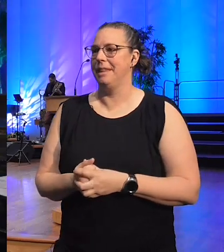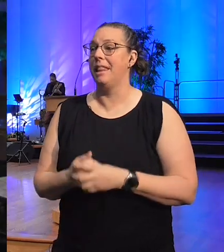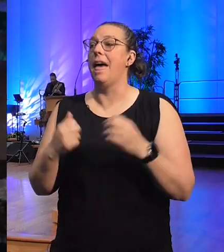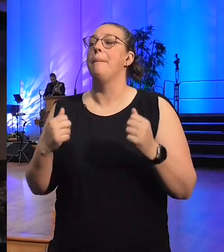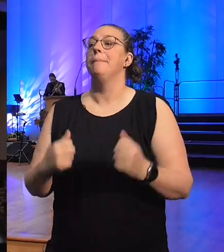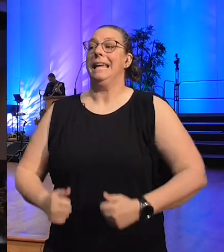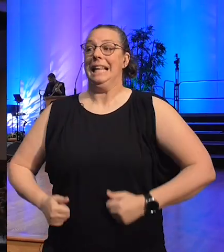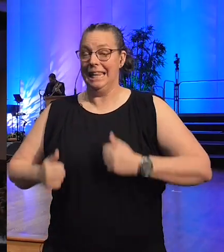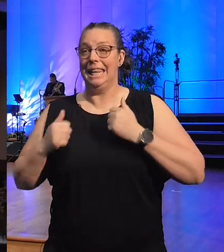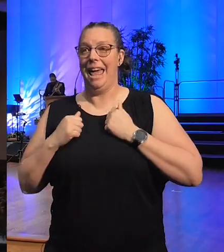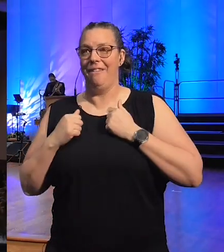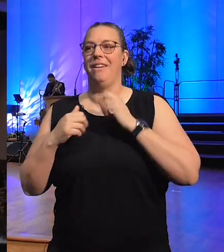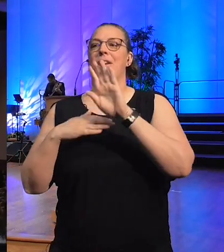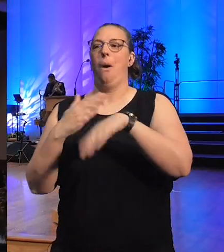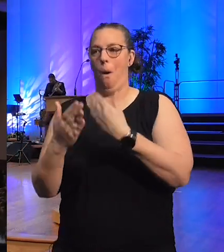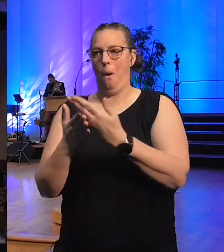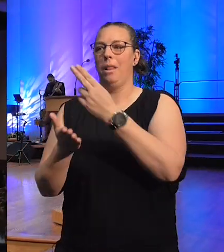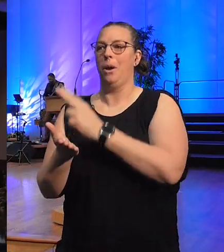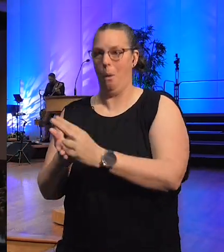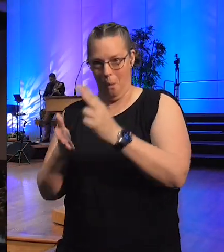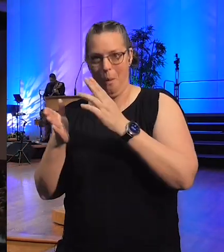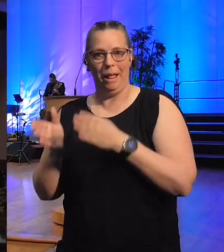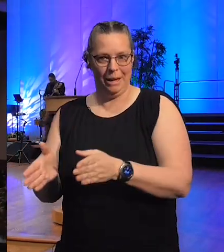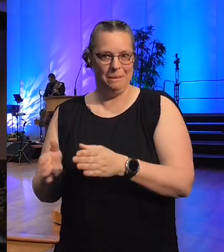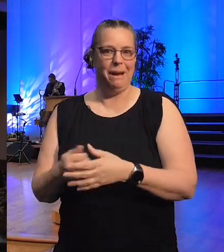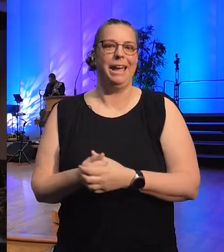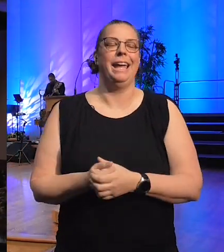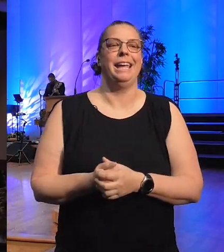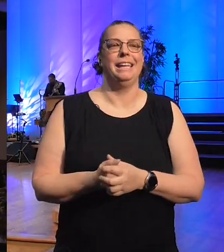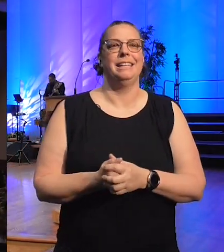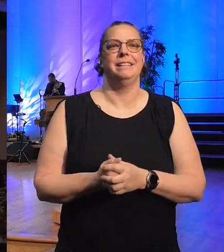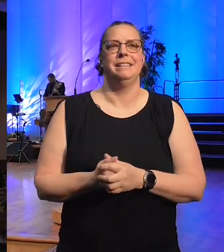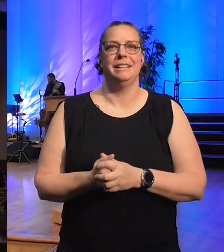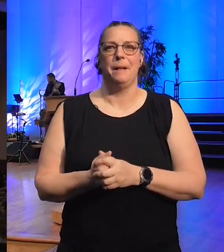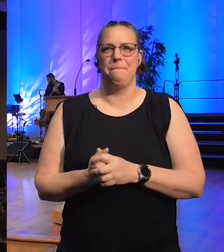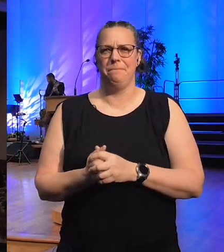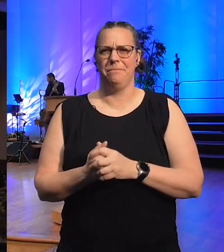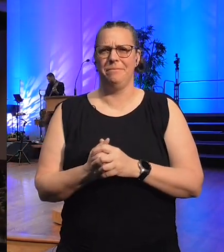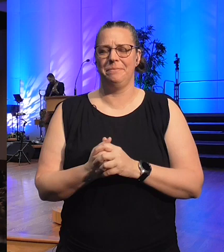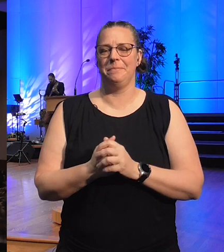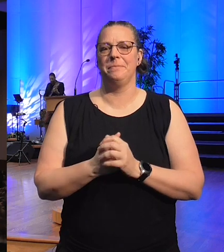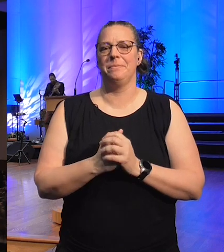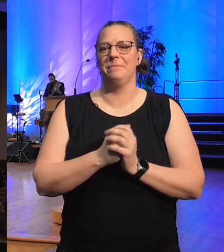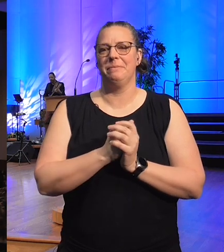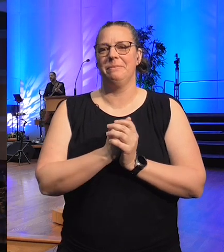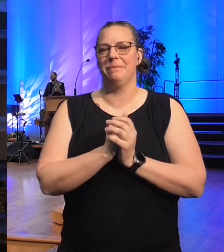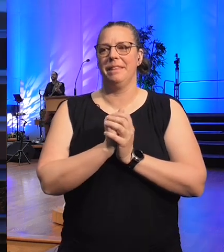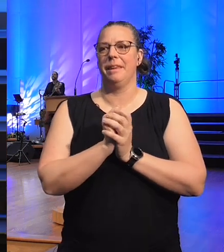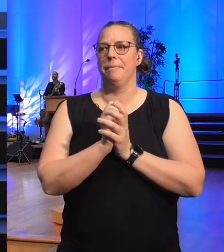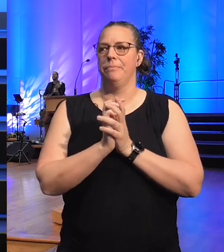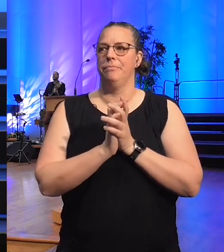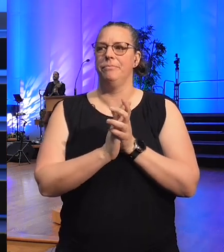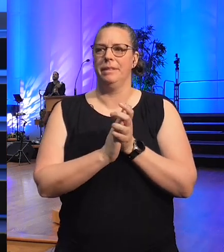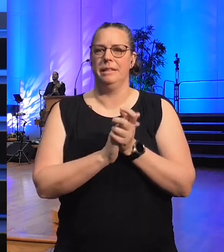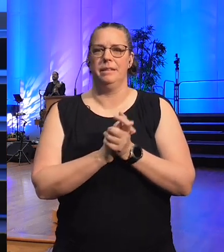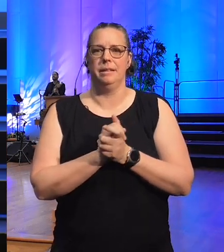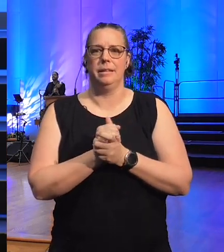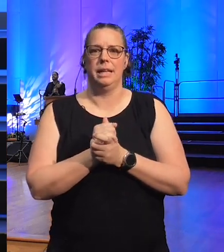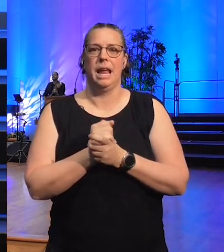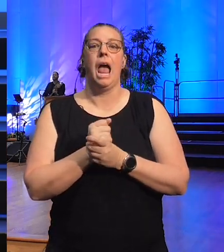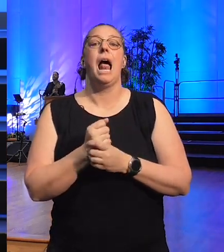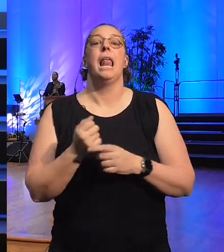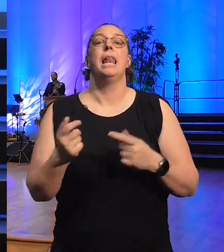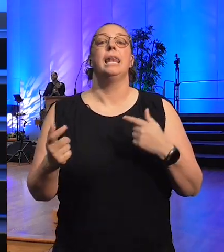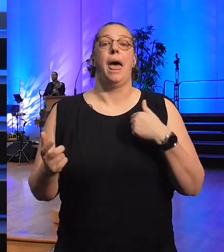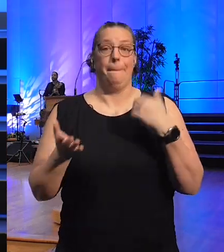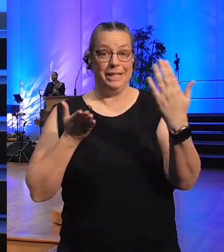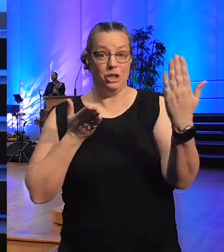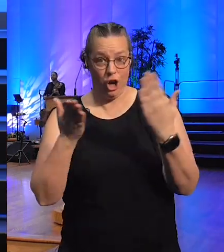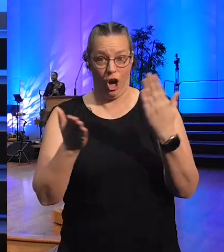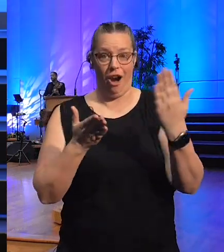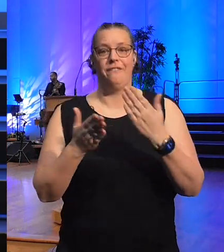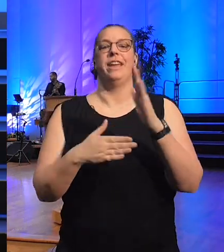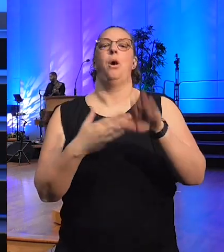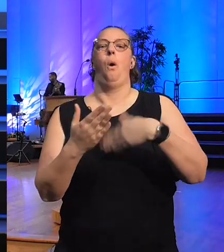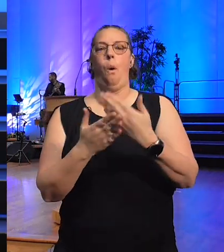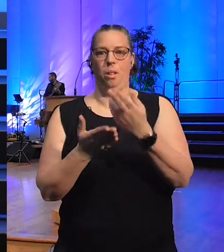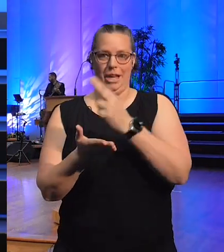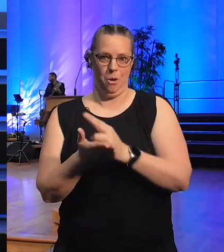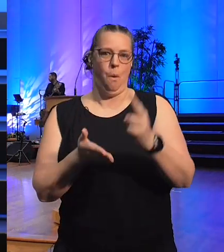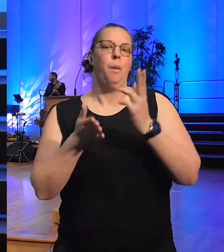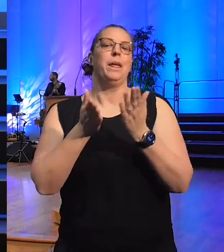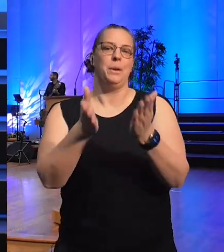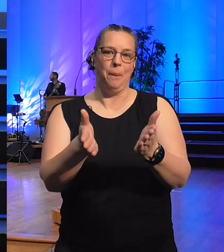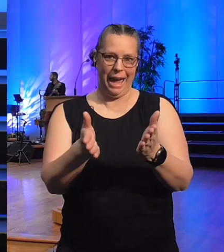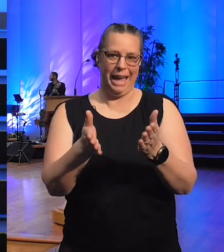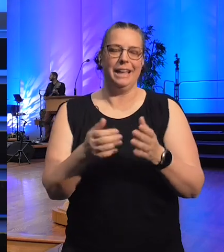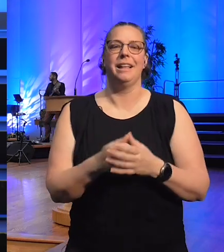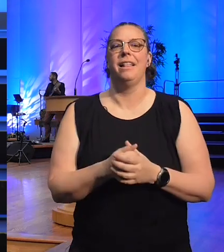live in a holy holy way in a holy ho way oh let me serve in a holy holy way let